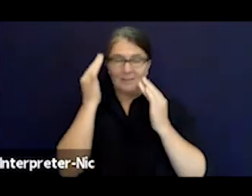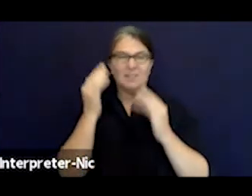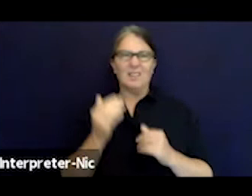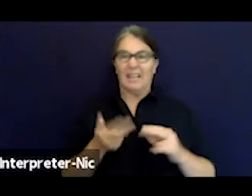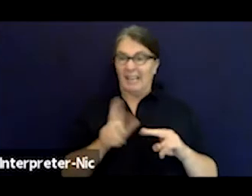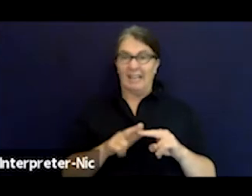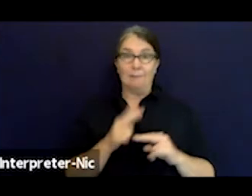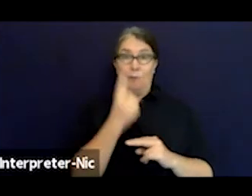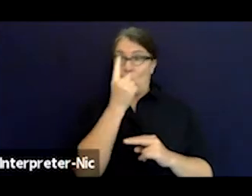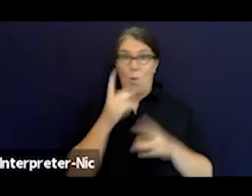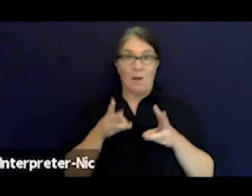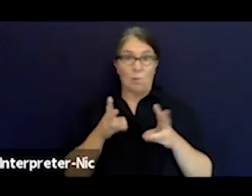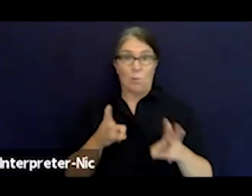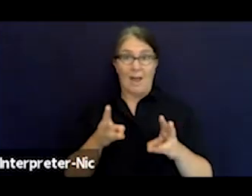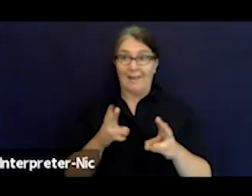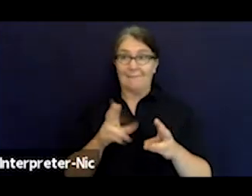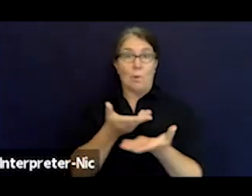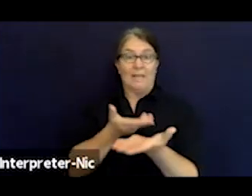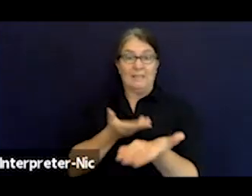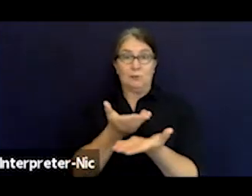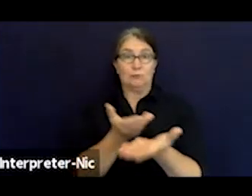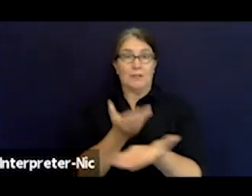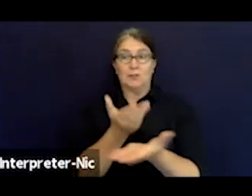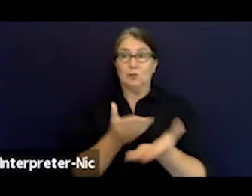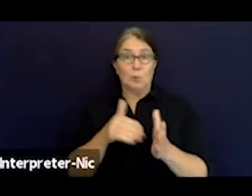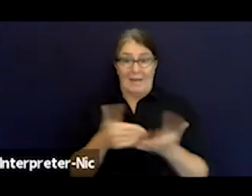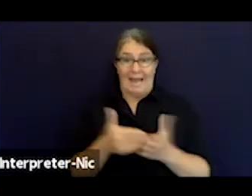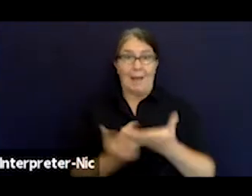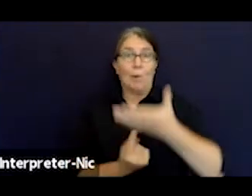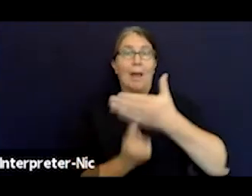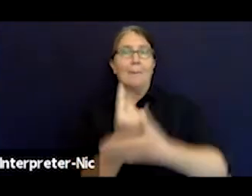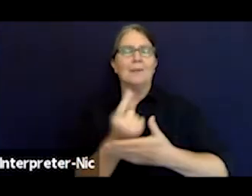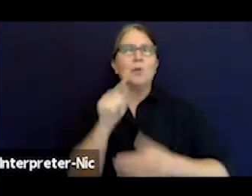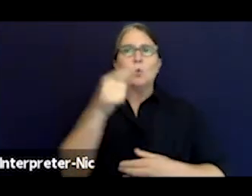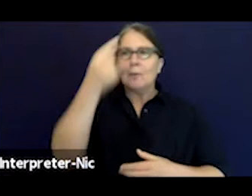now, think about the way that students interact with materials and content.